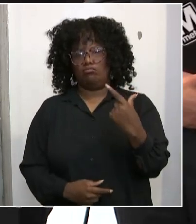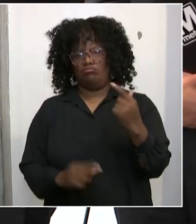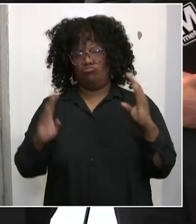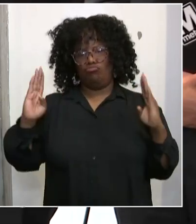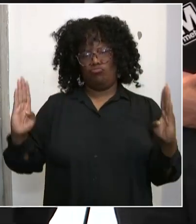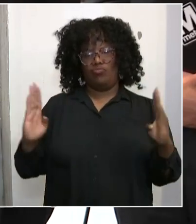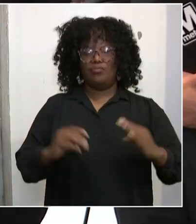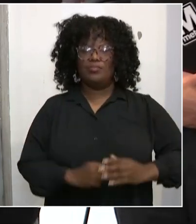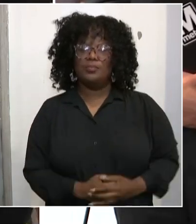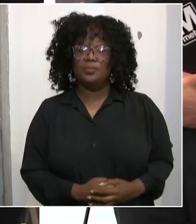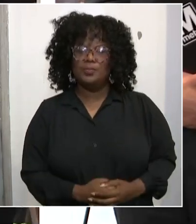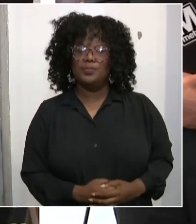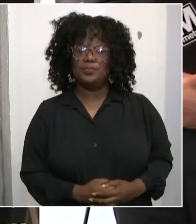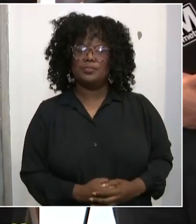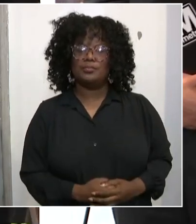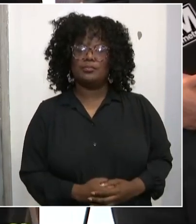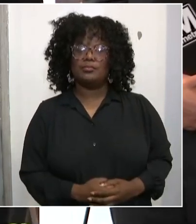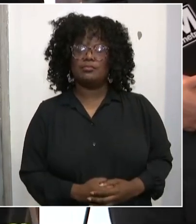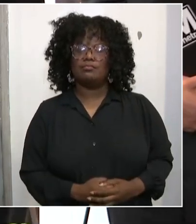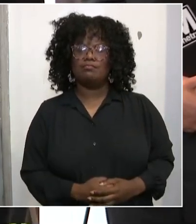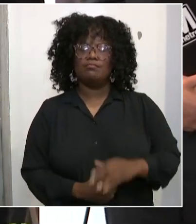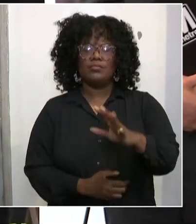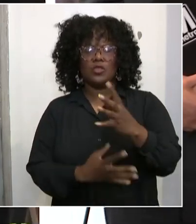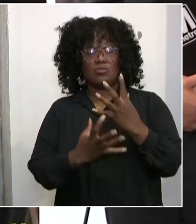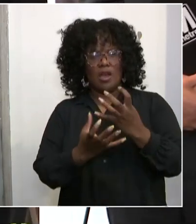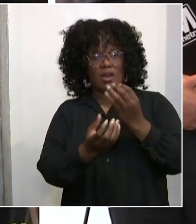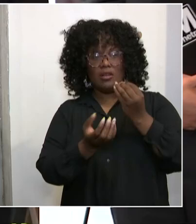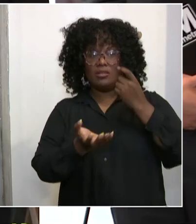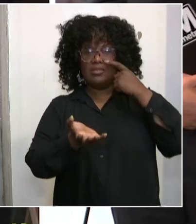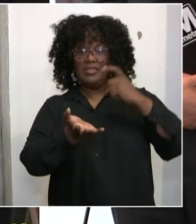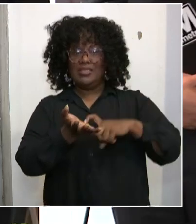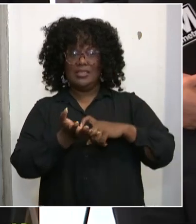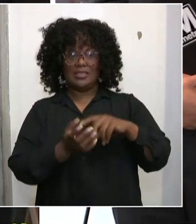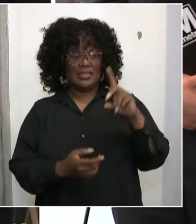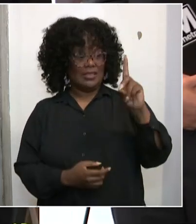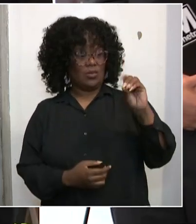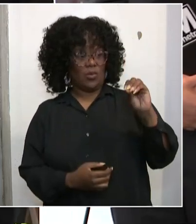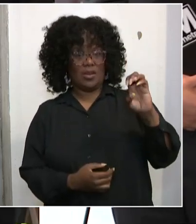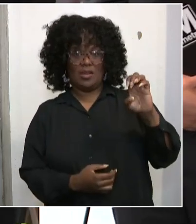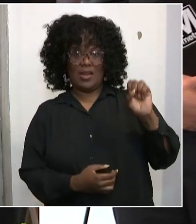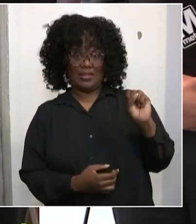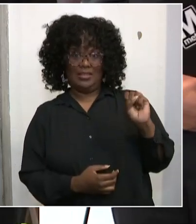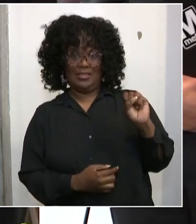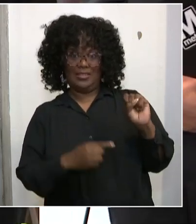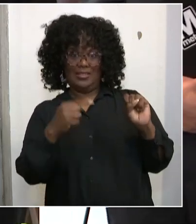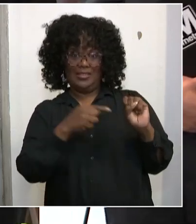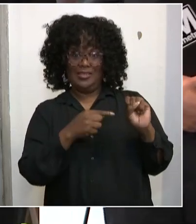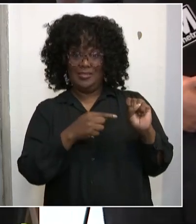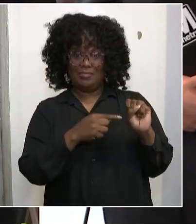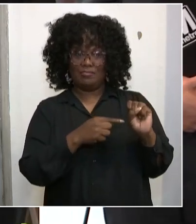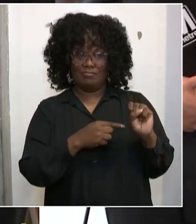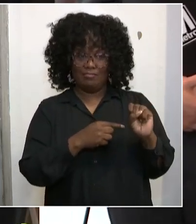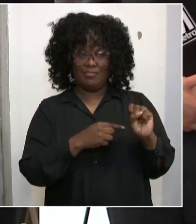DOES director Unique Morris Hughes. I collaborated with her last summer last year on